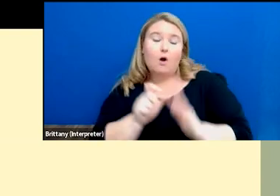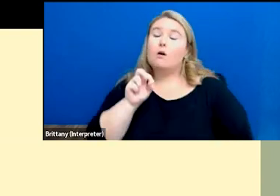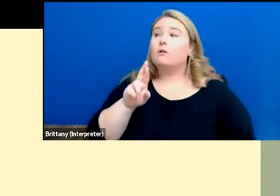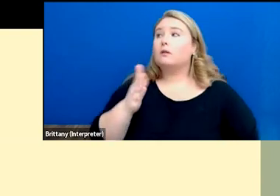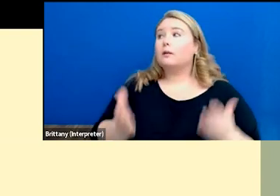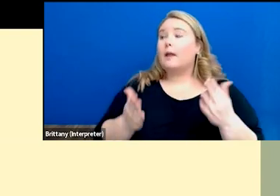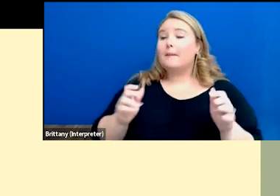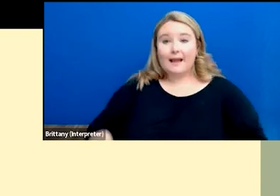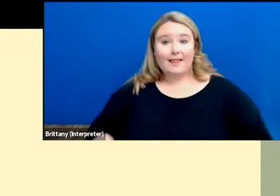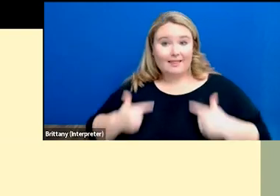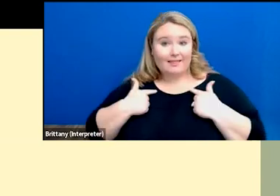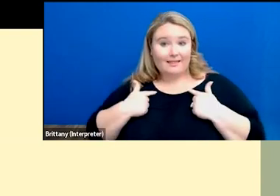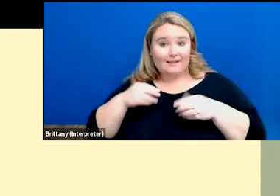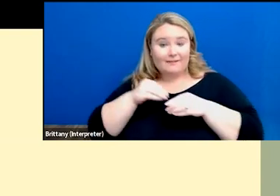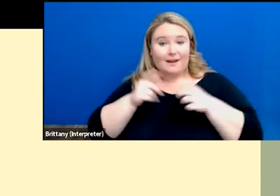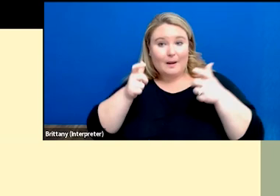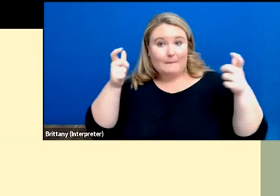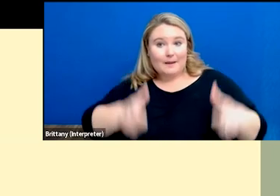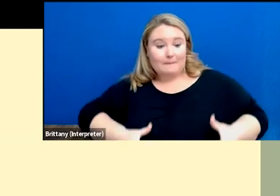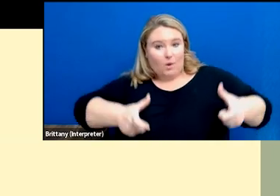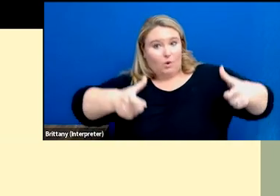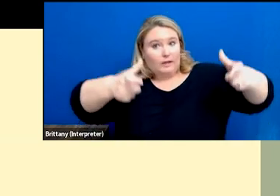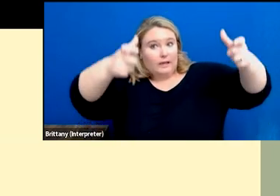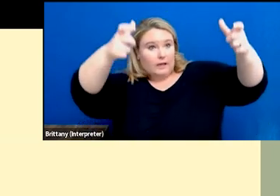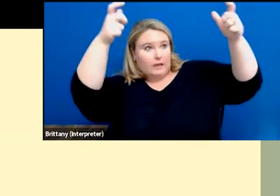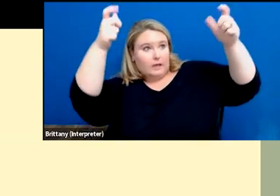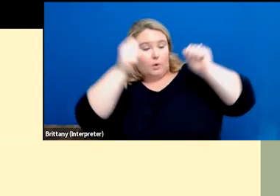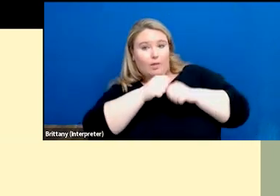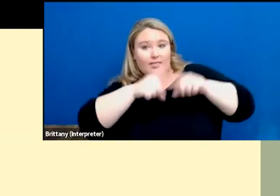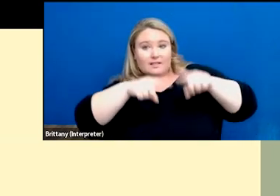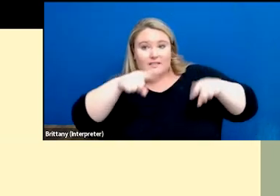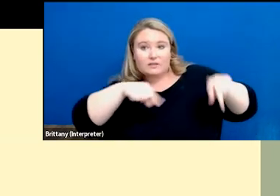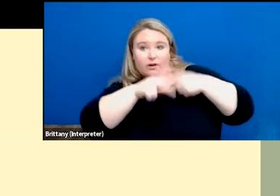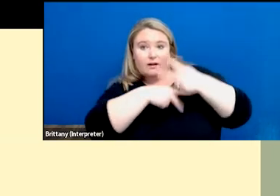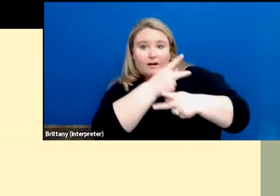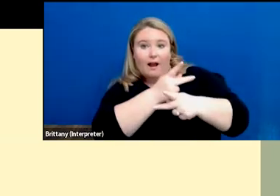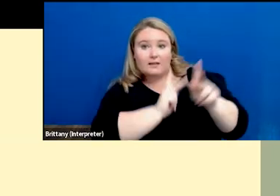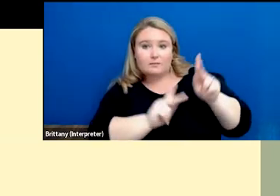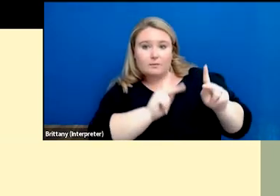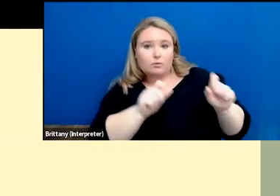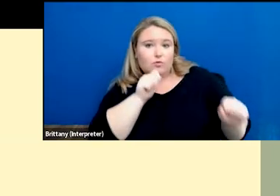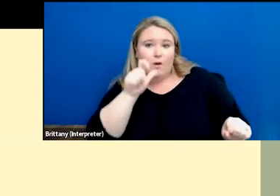in a big building with all types of people so that they don't, once again, have to be removed from the community